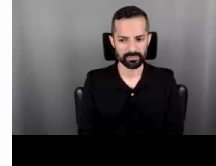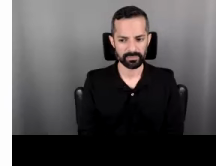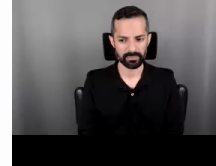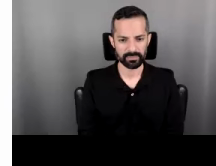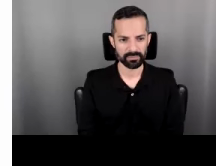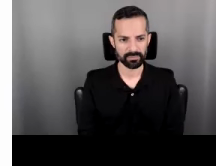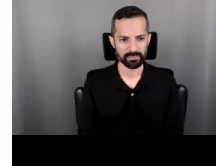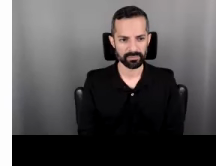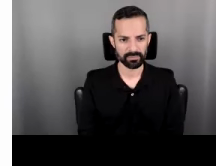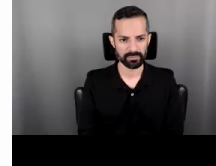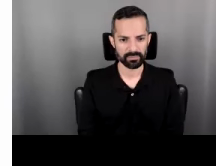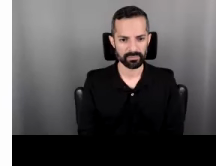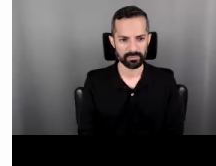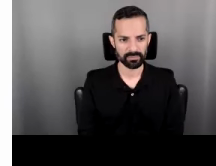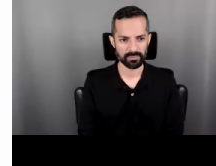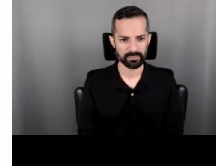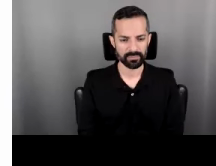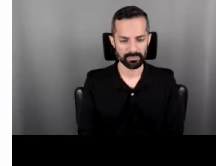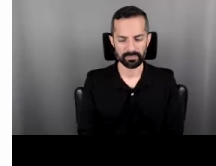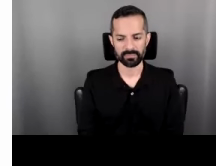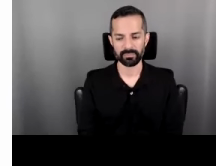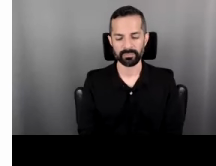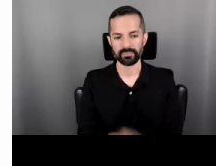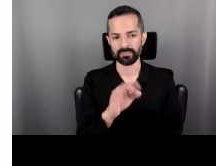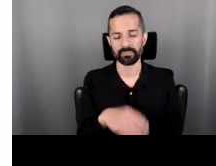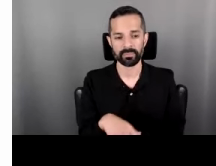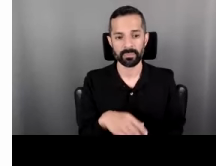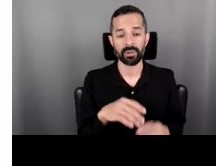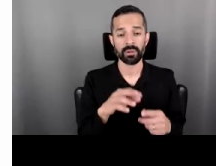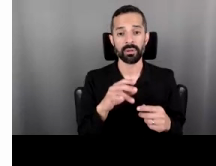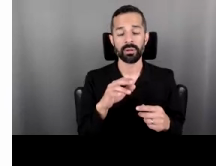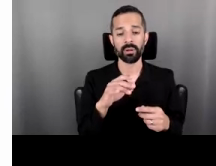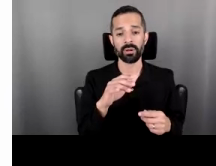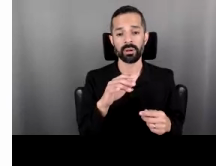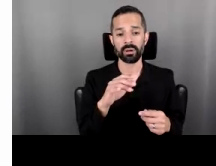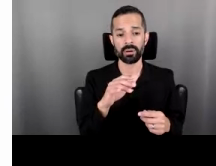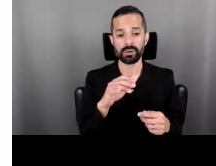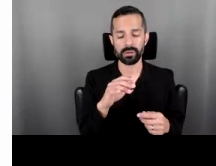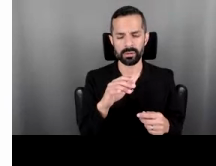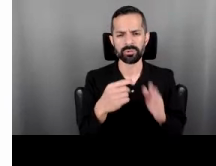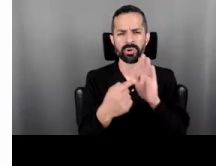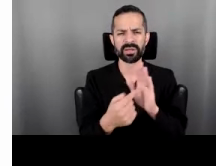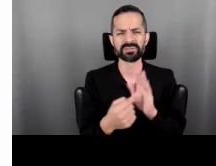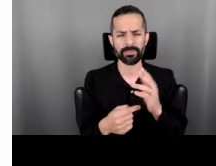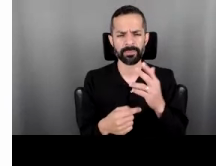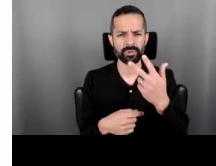It's the rubric. What would be examples of the three. So what would be a low example.